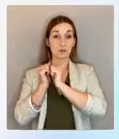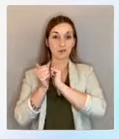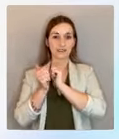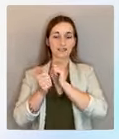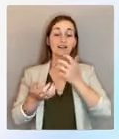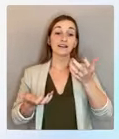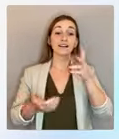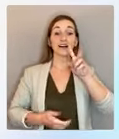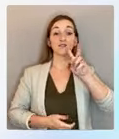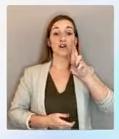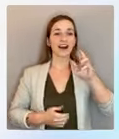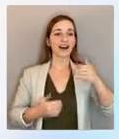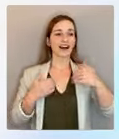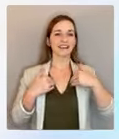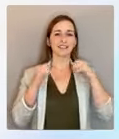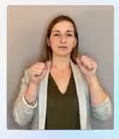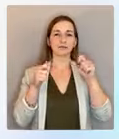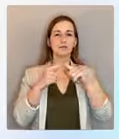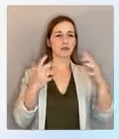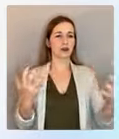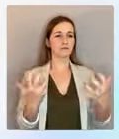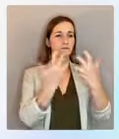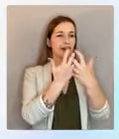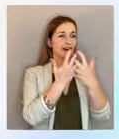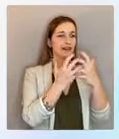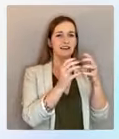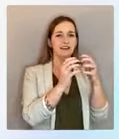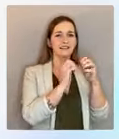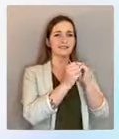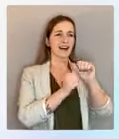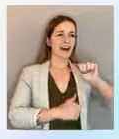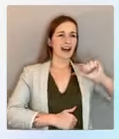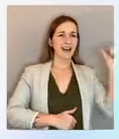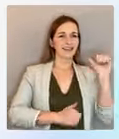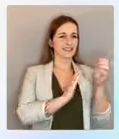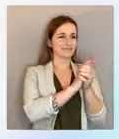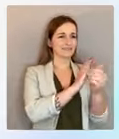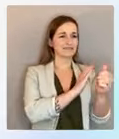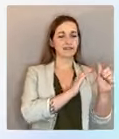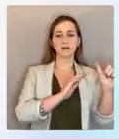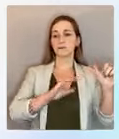I think virtual reality has the ability to combine the athleticism of real life sports